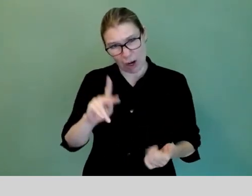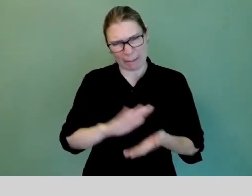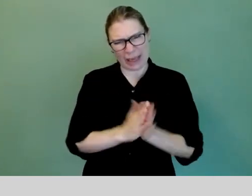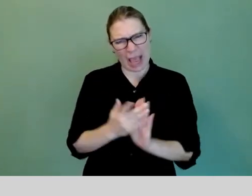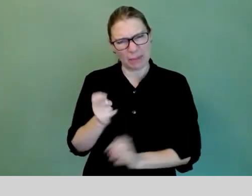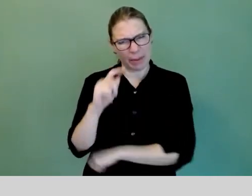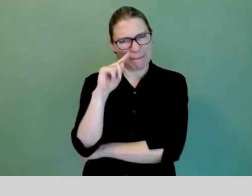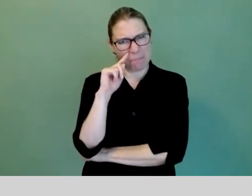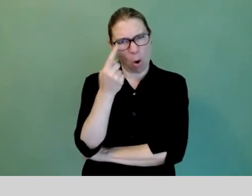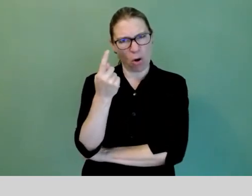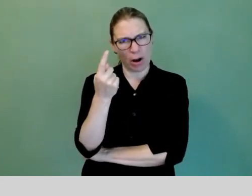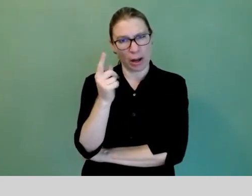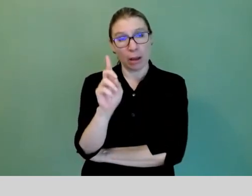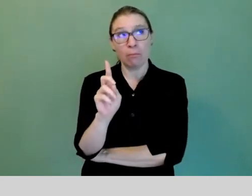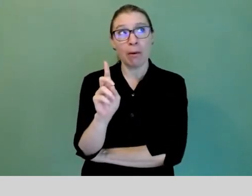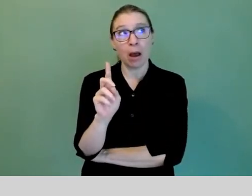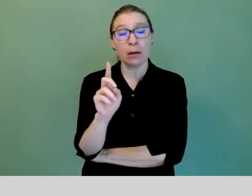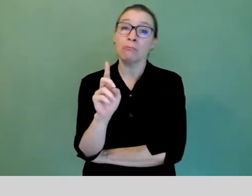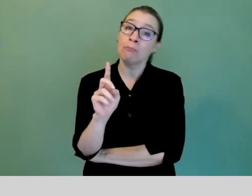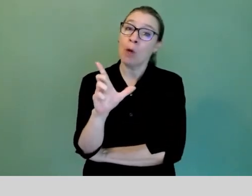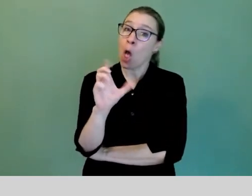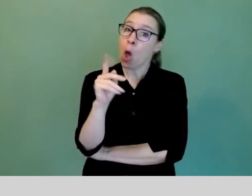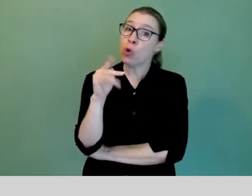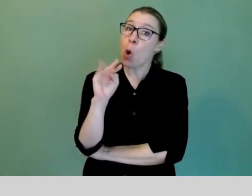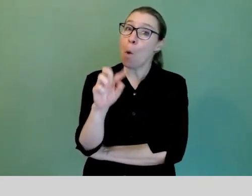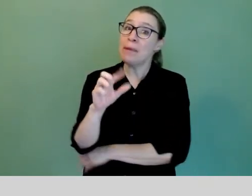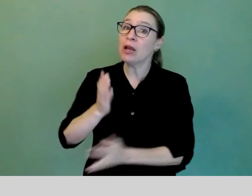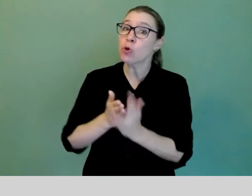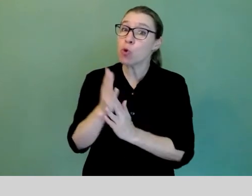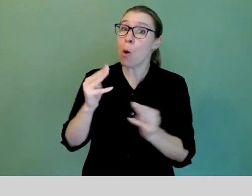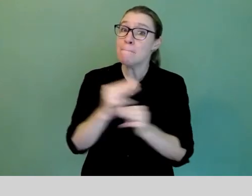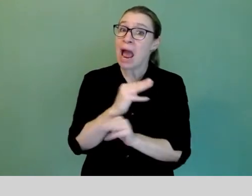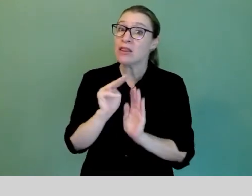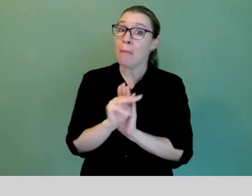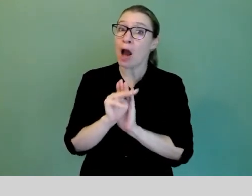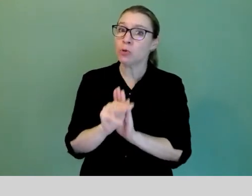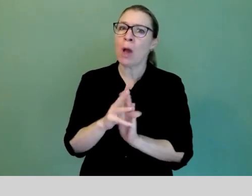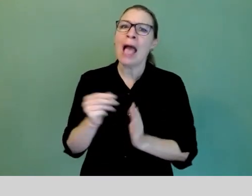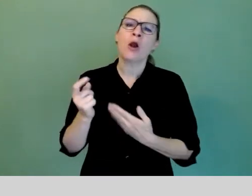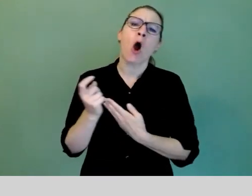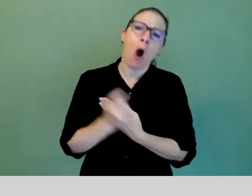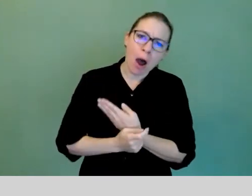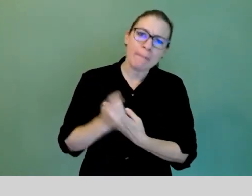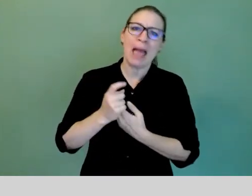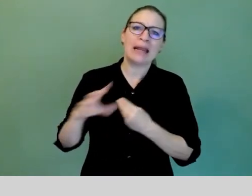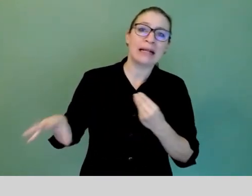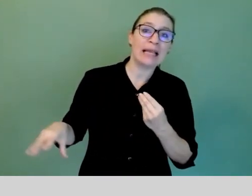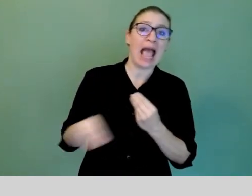and then I started to think about looping through the math module and automatically adding each of the things